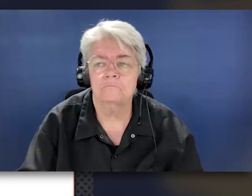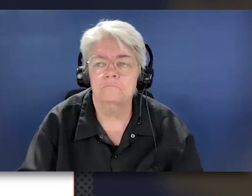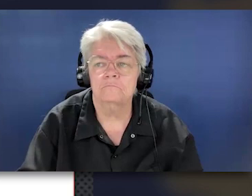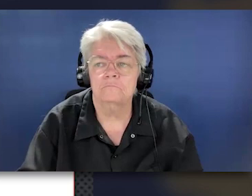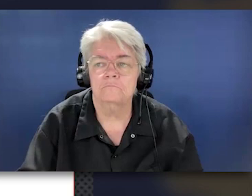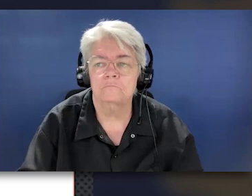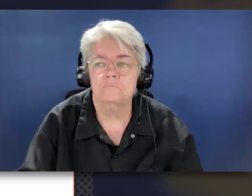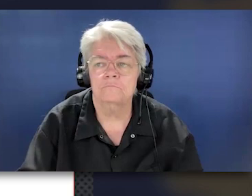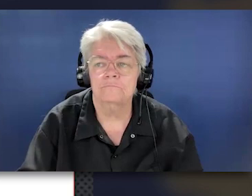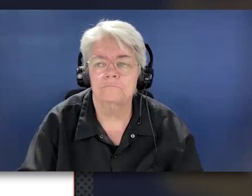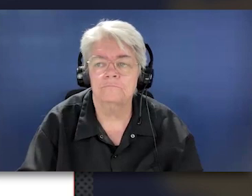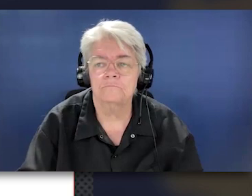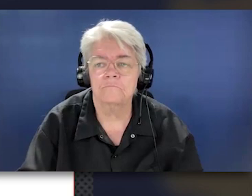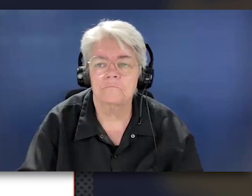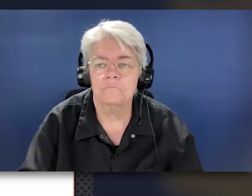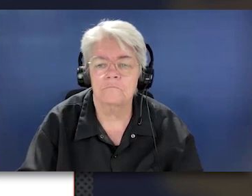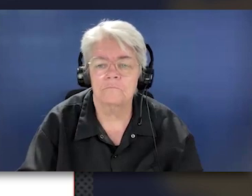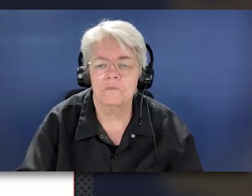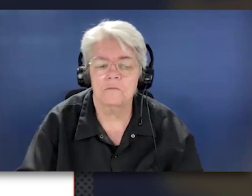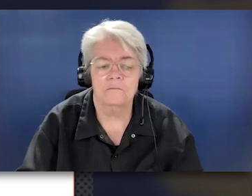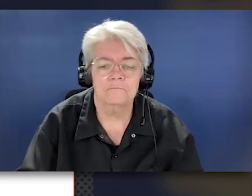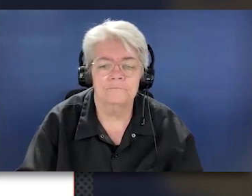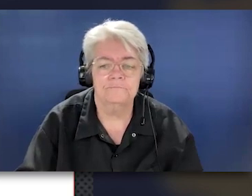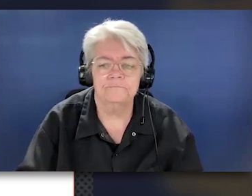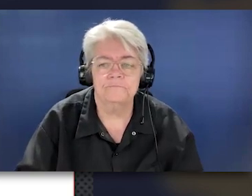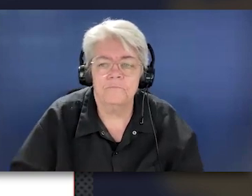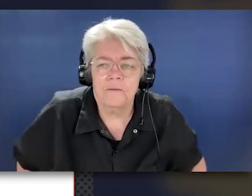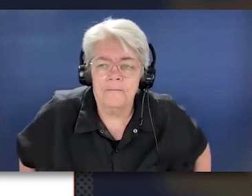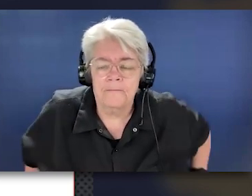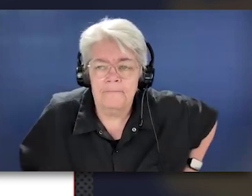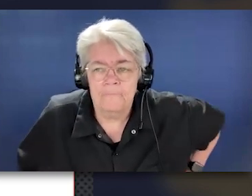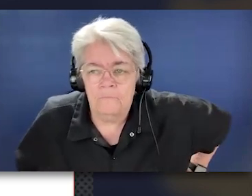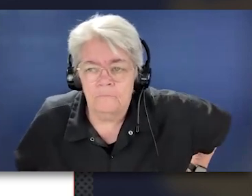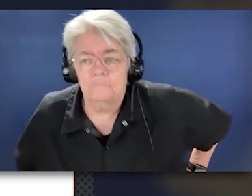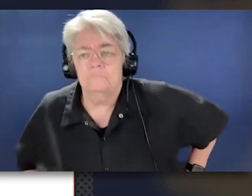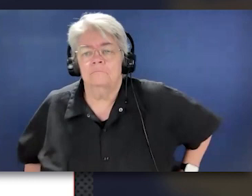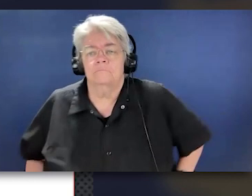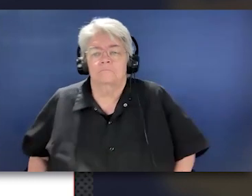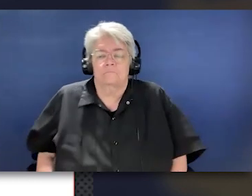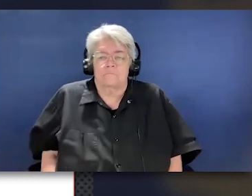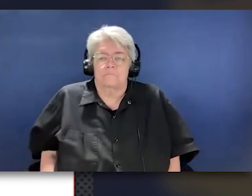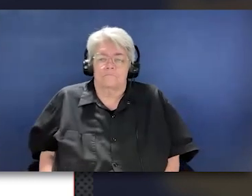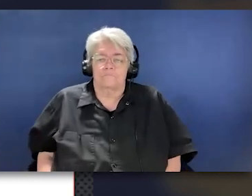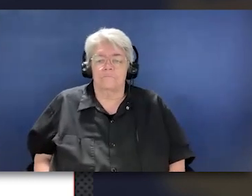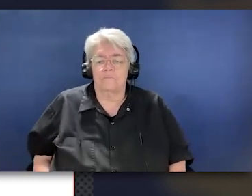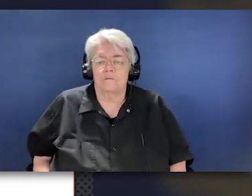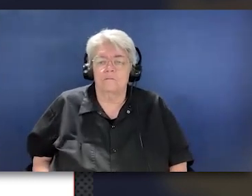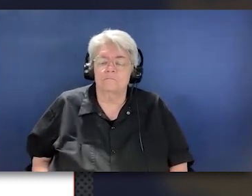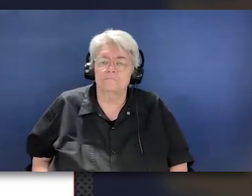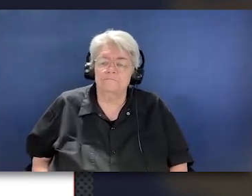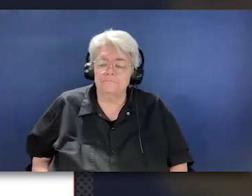important that they engage in these processes. And so we’re just trying to work our way through